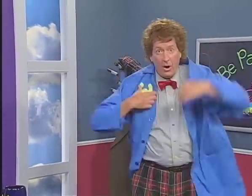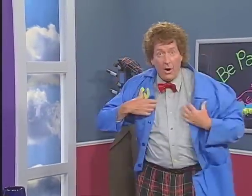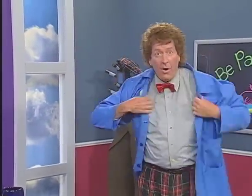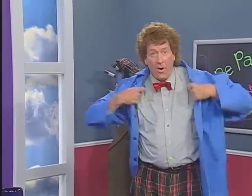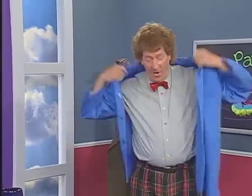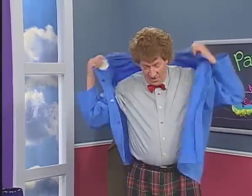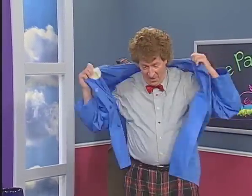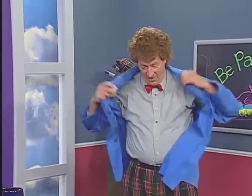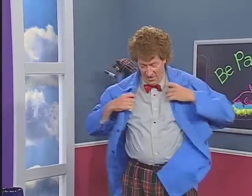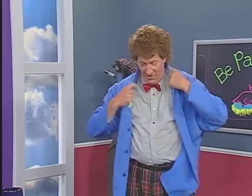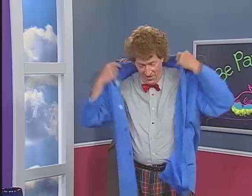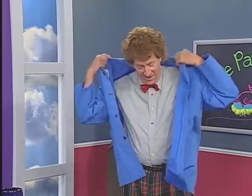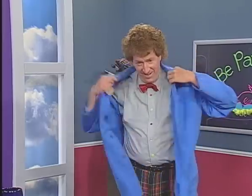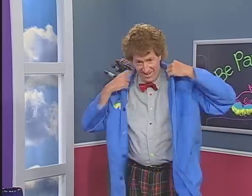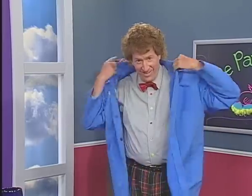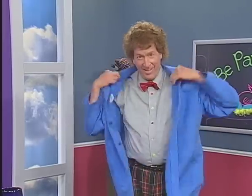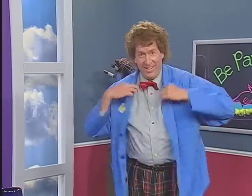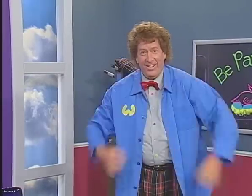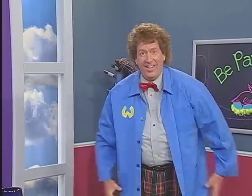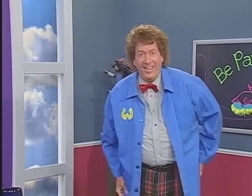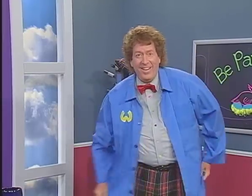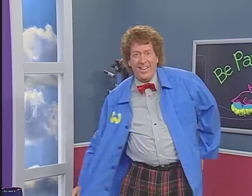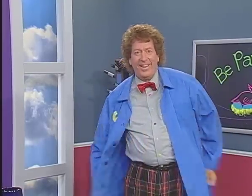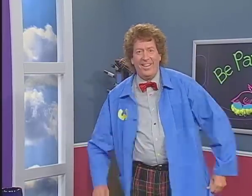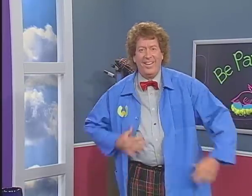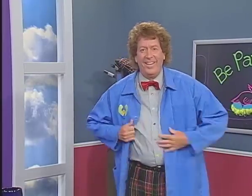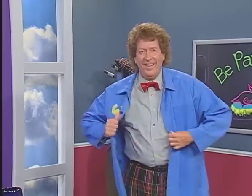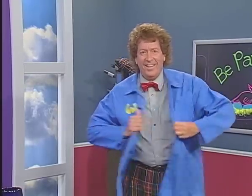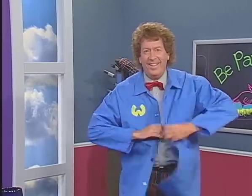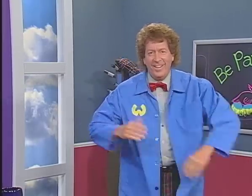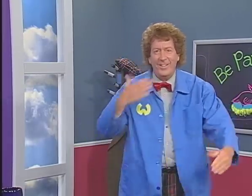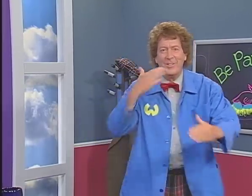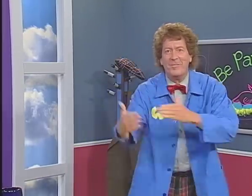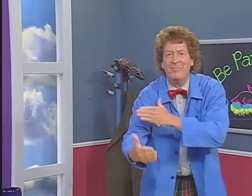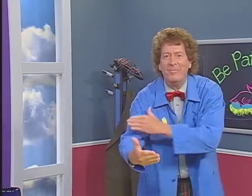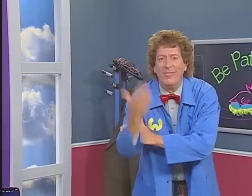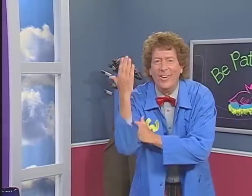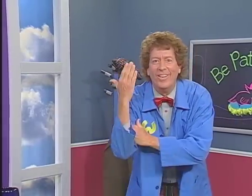OH. HI THERE. GOOD MORNING.